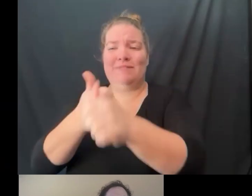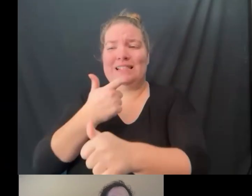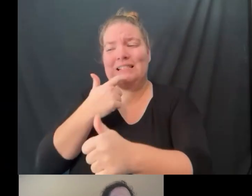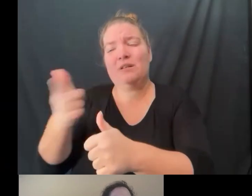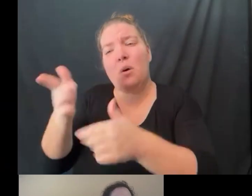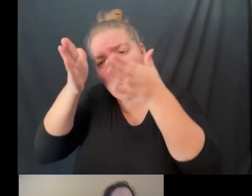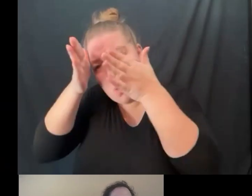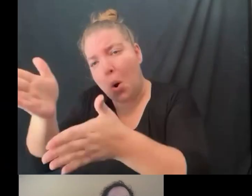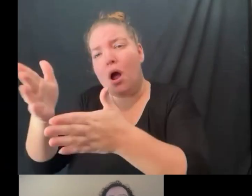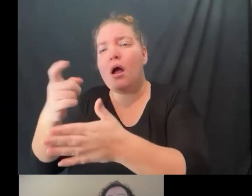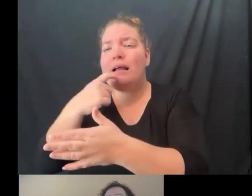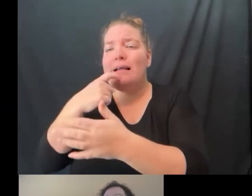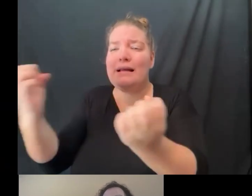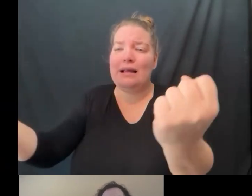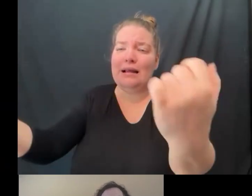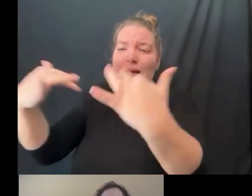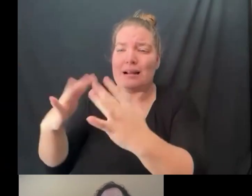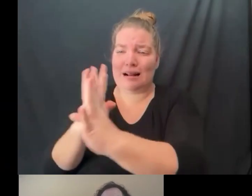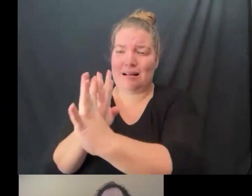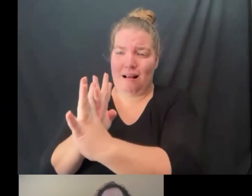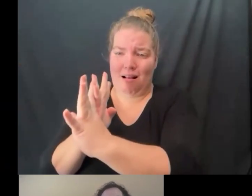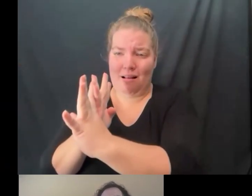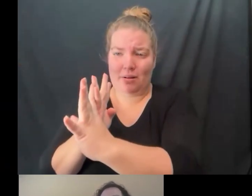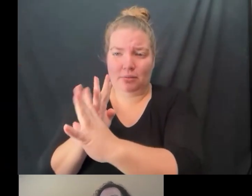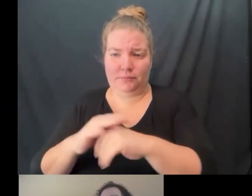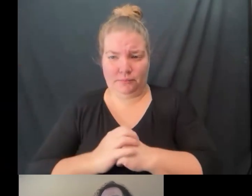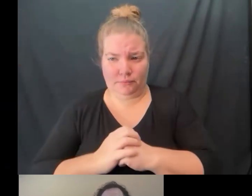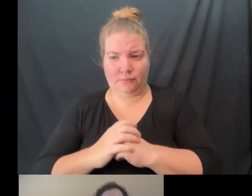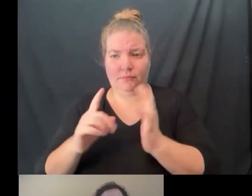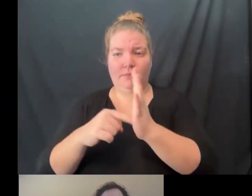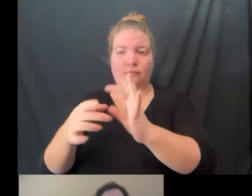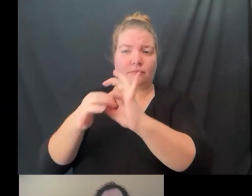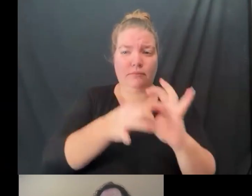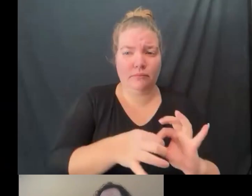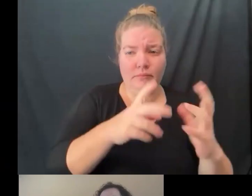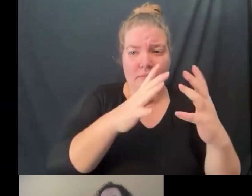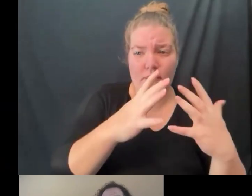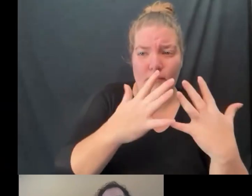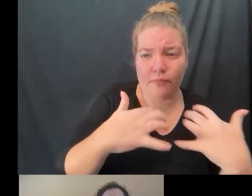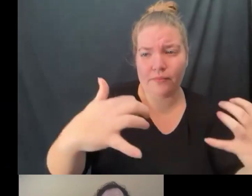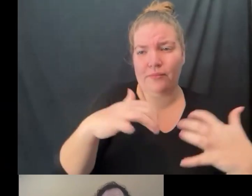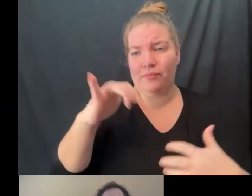but there are some cases about who the target audience is, or certain types of content or certain types of maps,